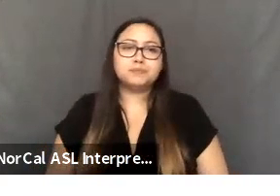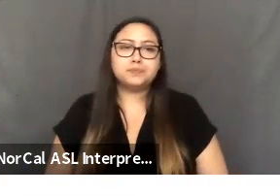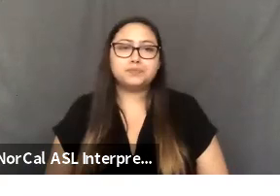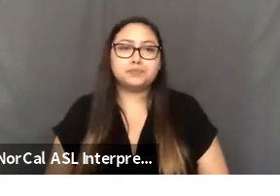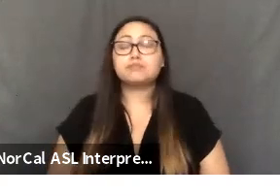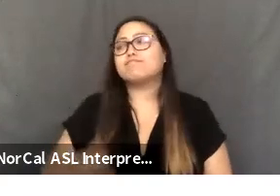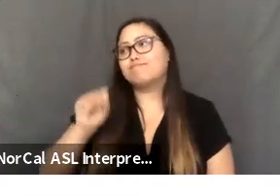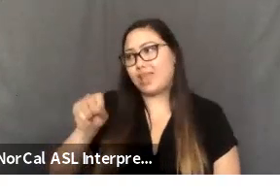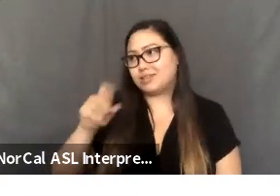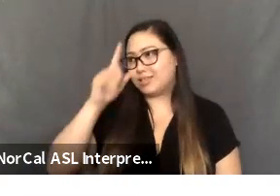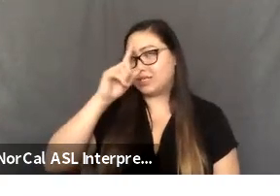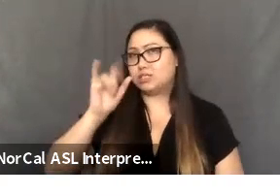Yes, that's a great description.